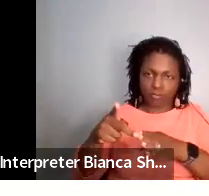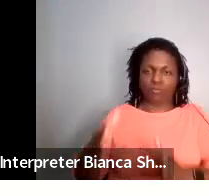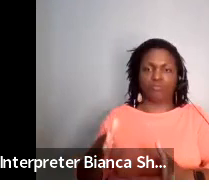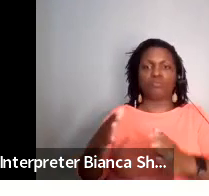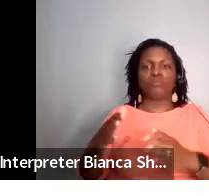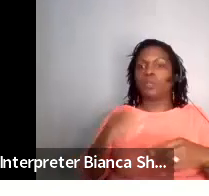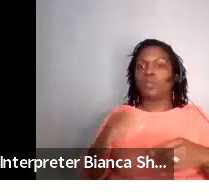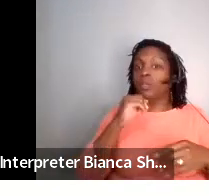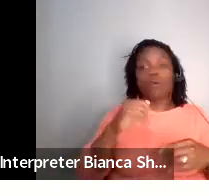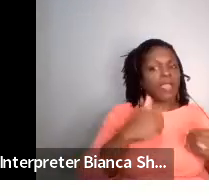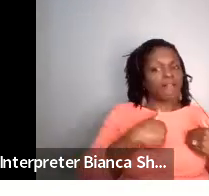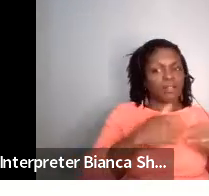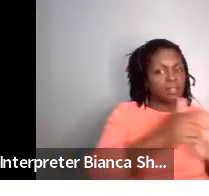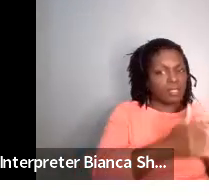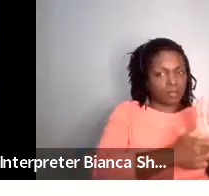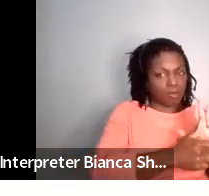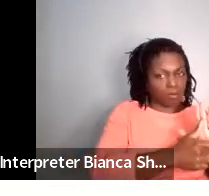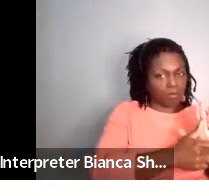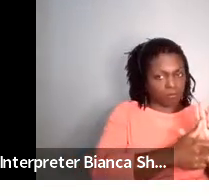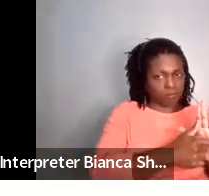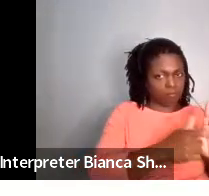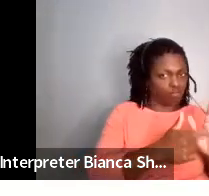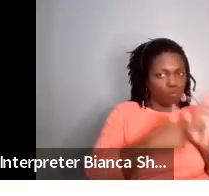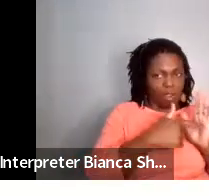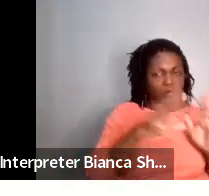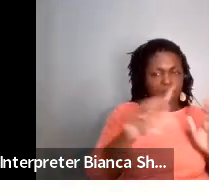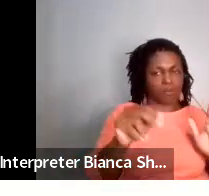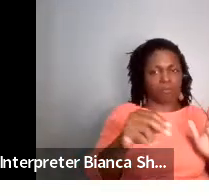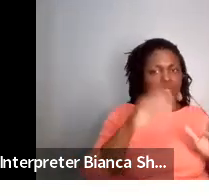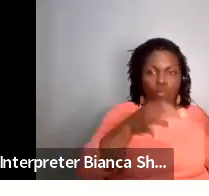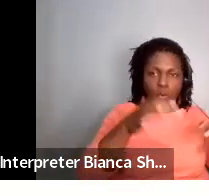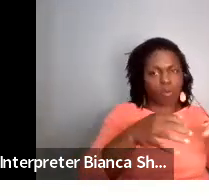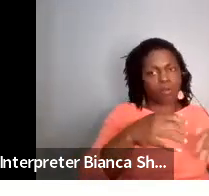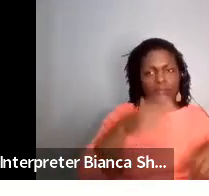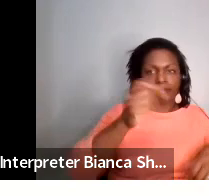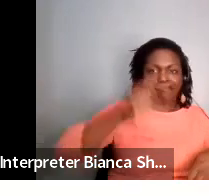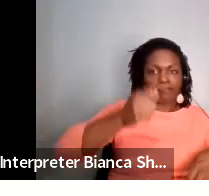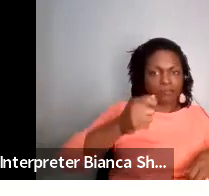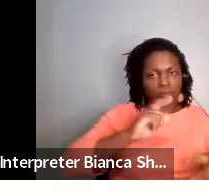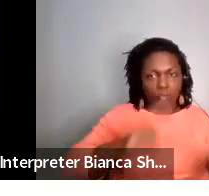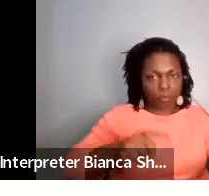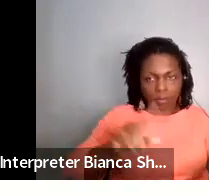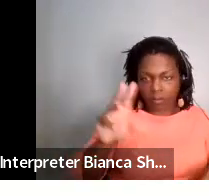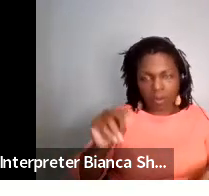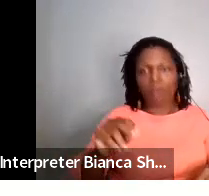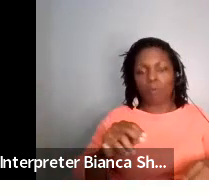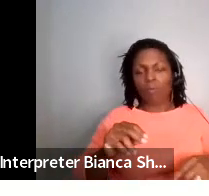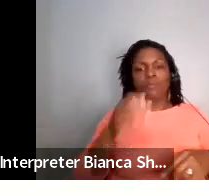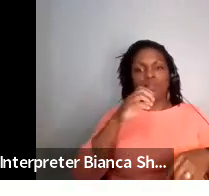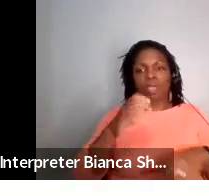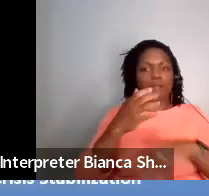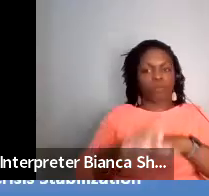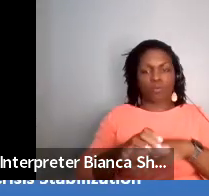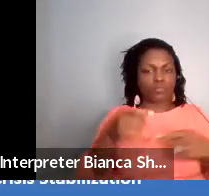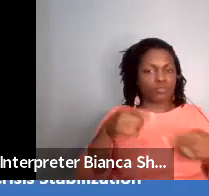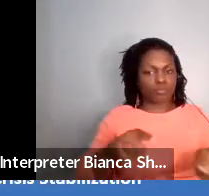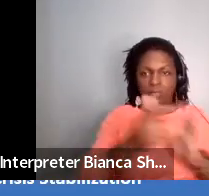are doing this voluntarily. that is not port, ordered or being forced upon them by the legal system.